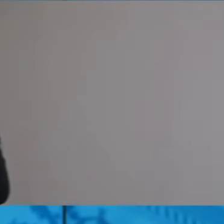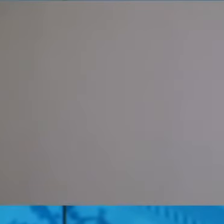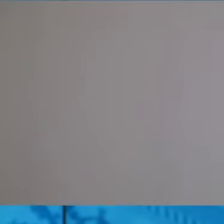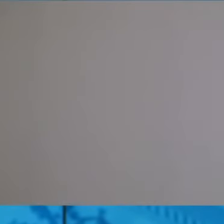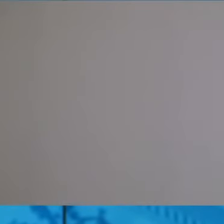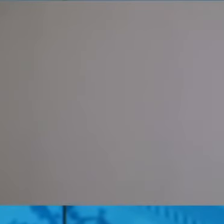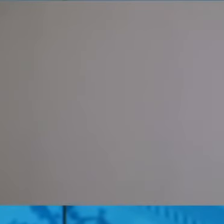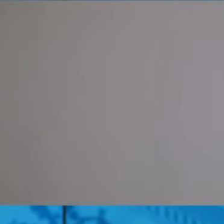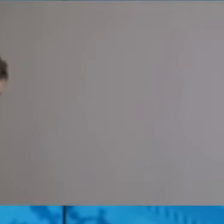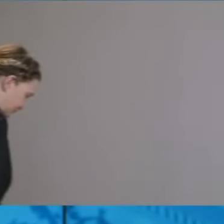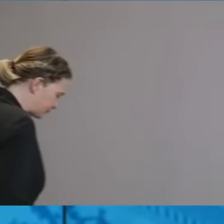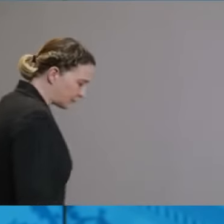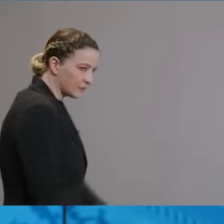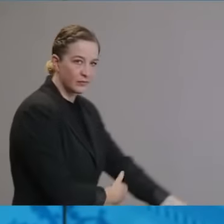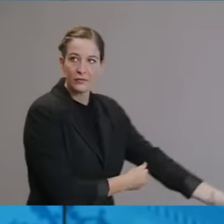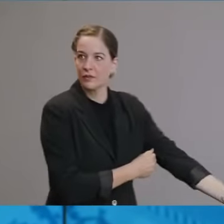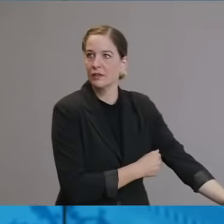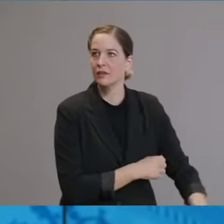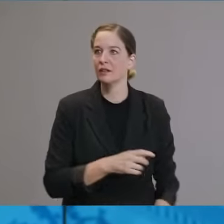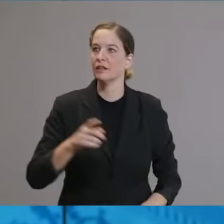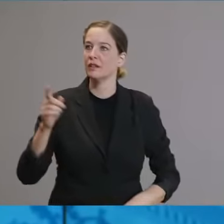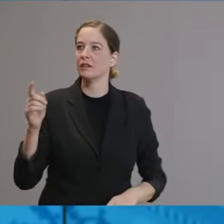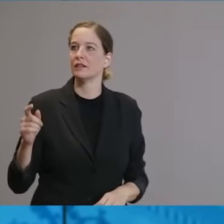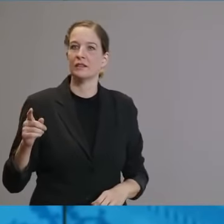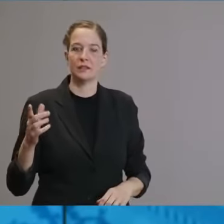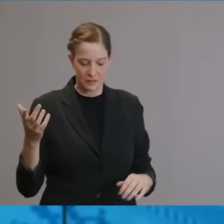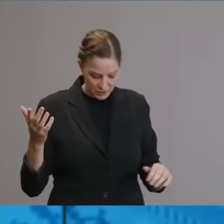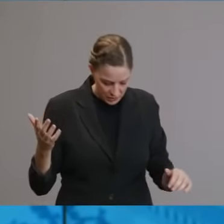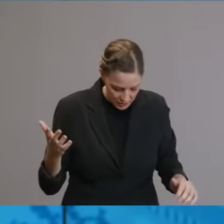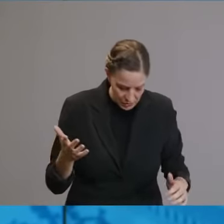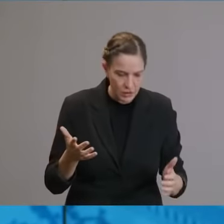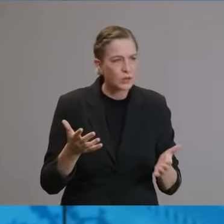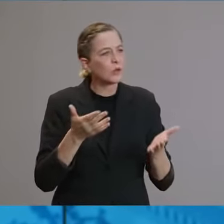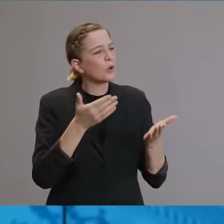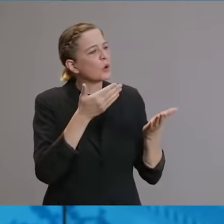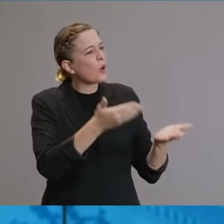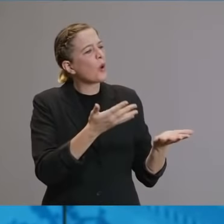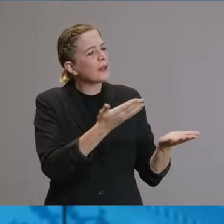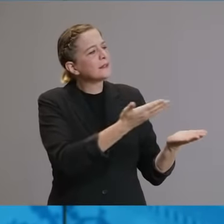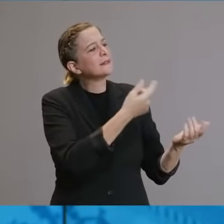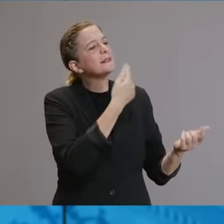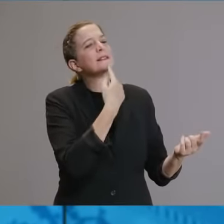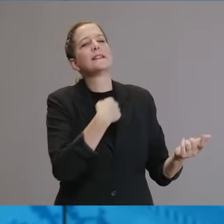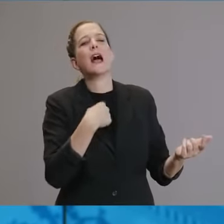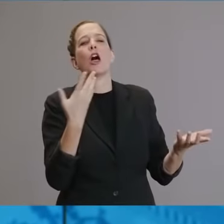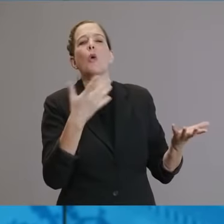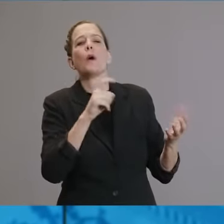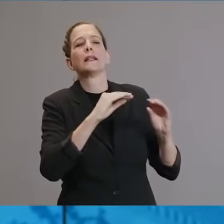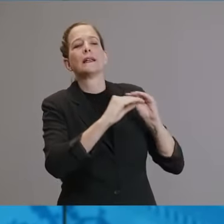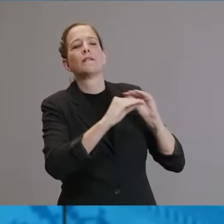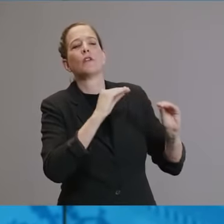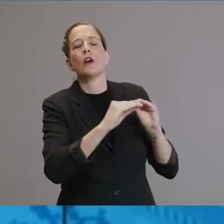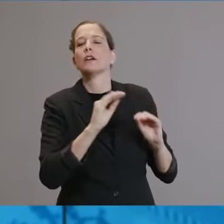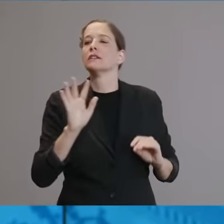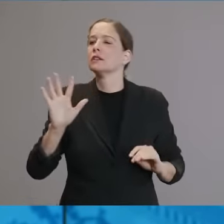BOB. CORRECT THE MISINFORMATION. GO AHEAD. WE HAVE HOSPITAL CAPACITY IN THE STATE OF ARIZONA.